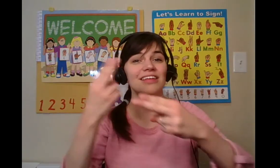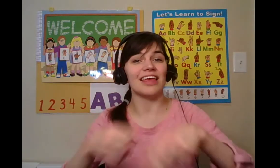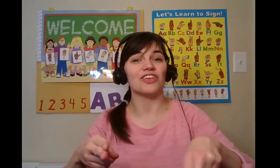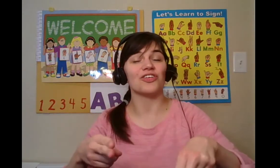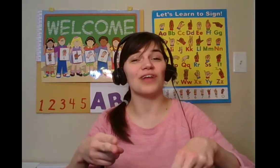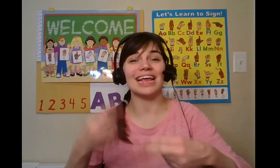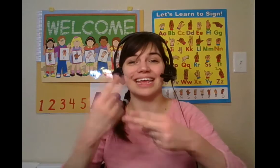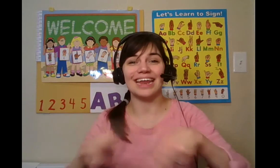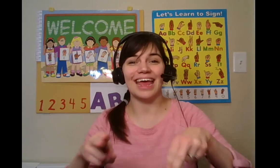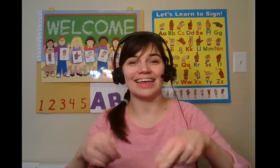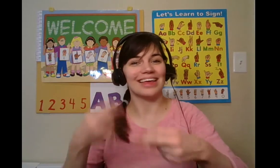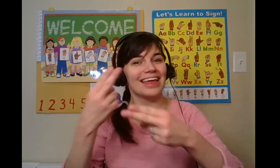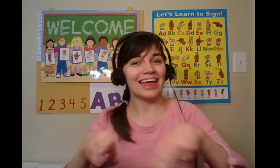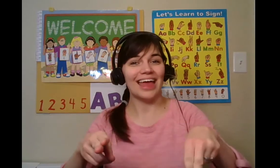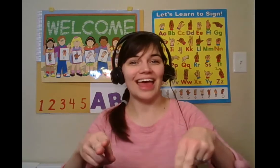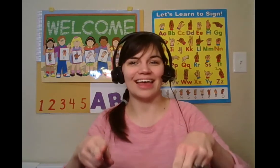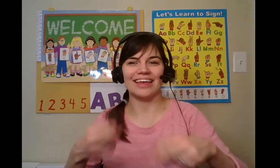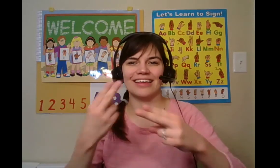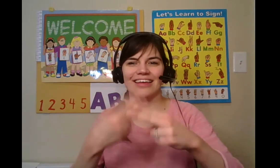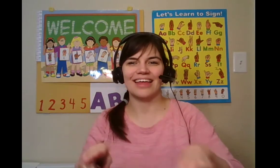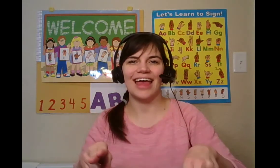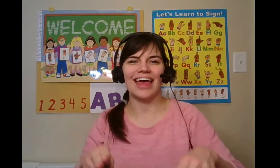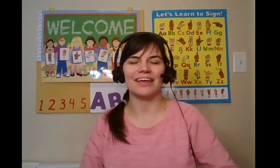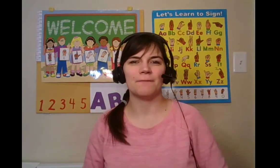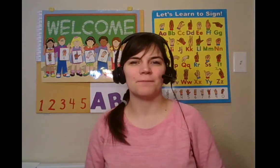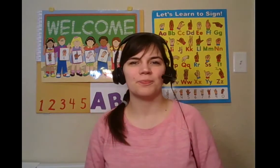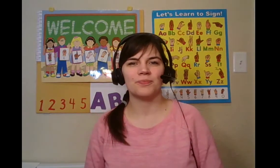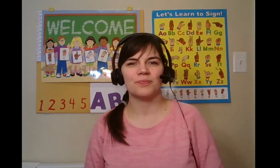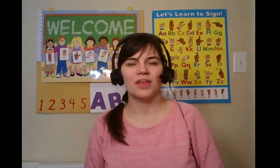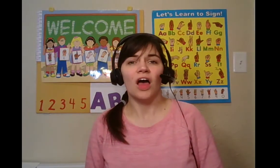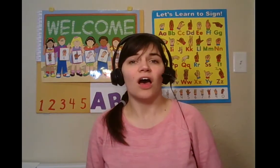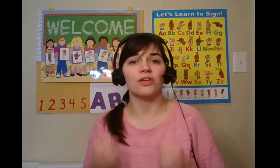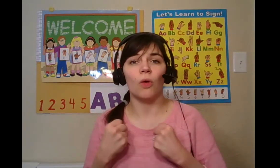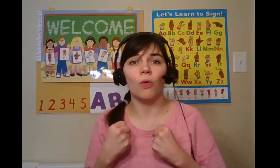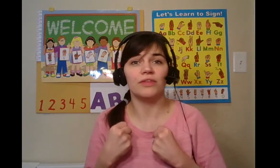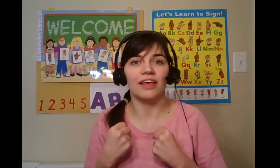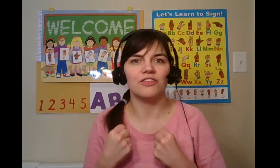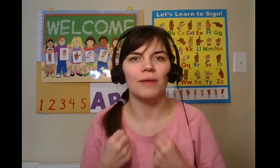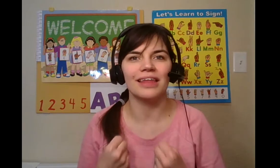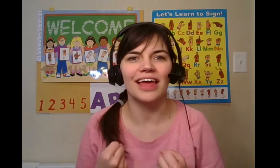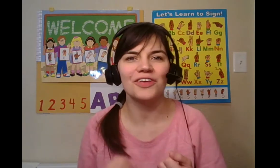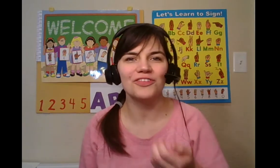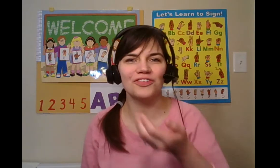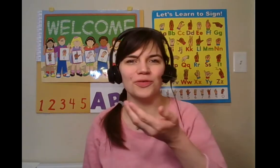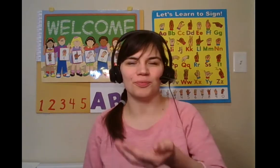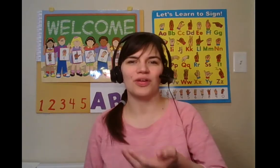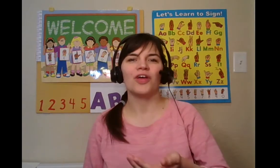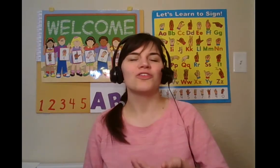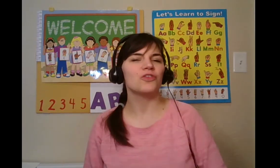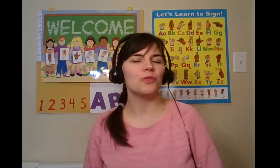like you're cracking an egg: egg. Egg. On cold days you might like soup. Soup is